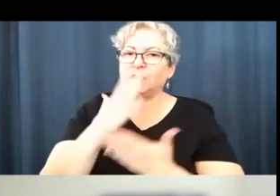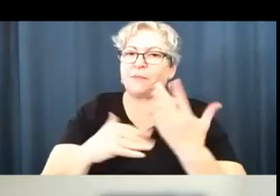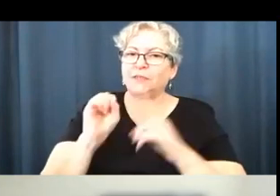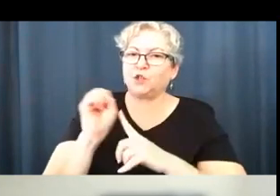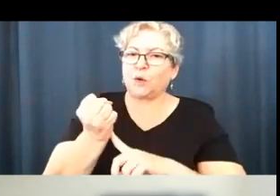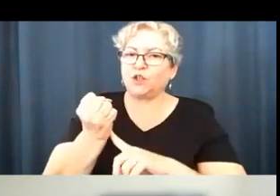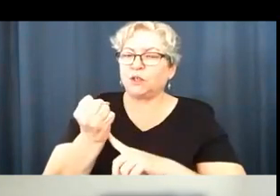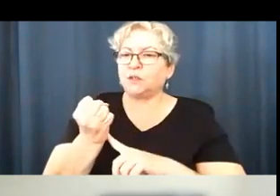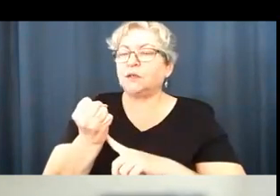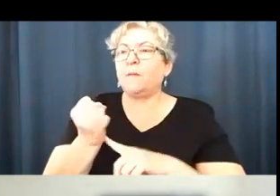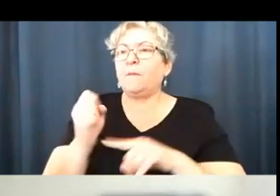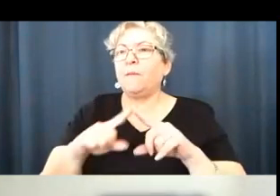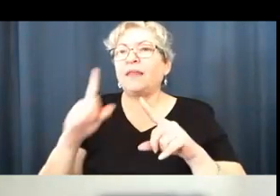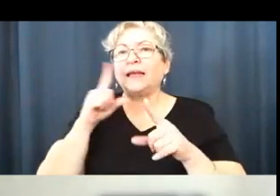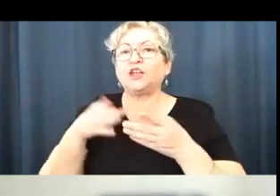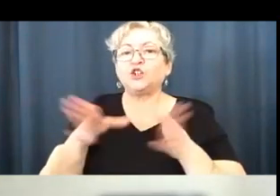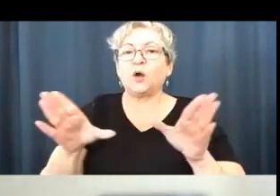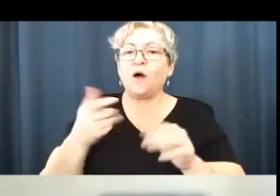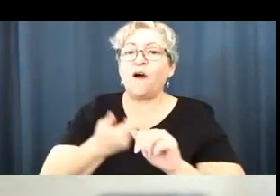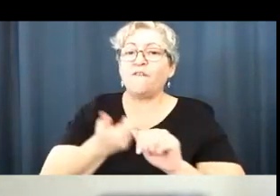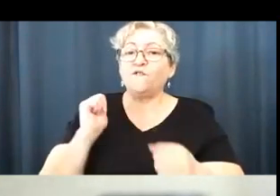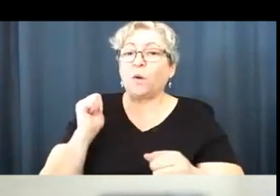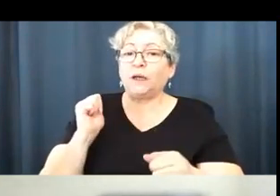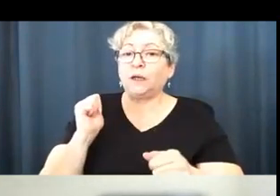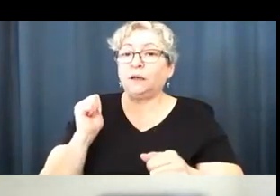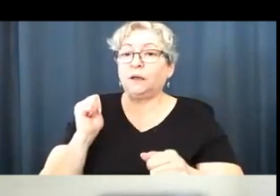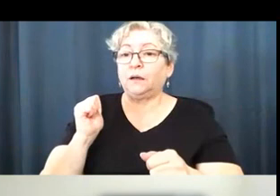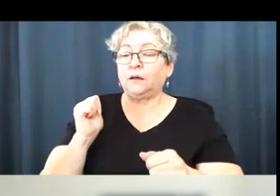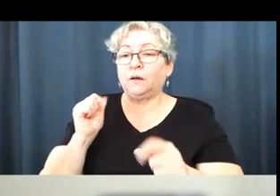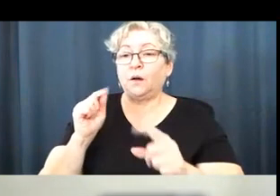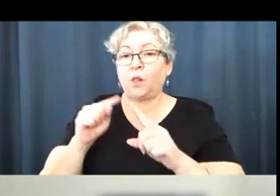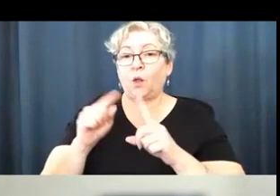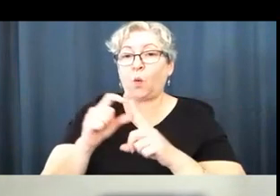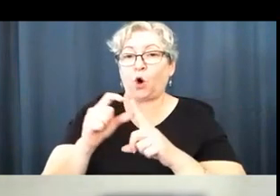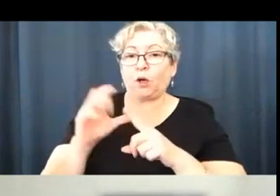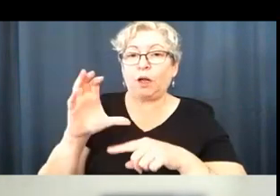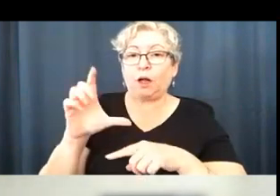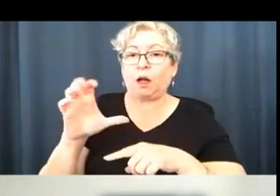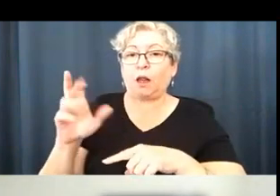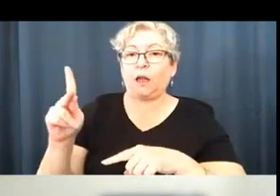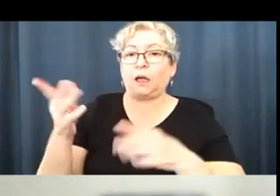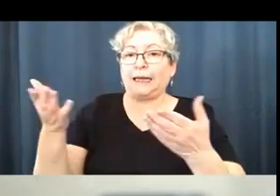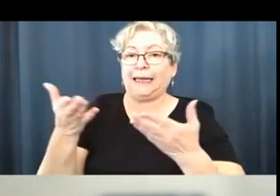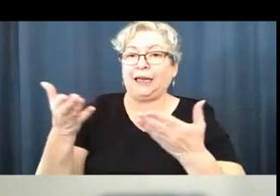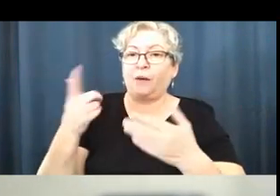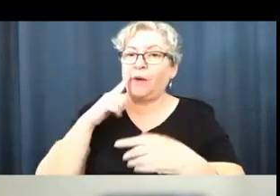But I think in general, avoiding the word click here is generally good, because click here doesn't tell you anything,